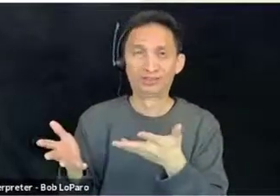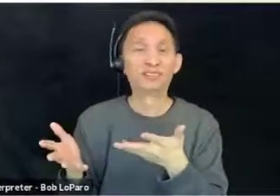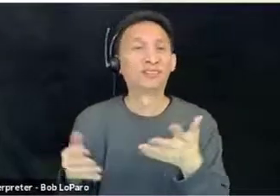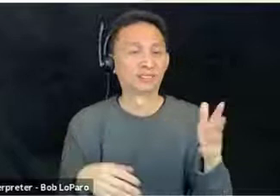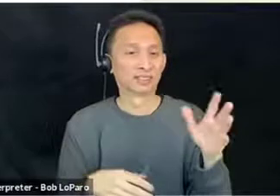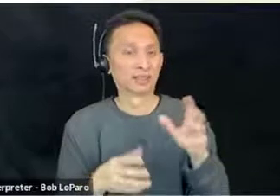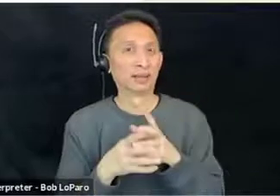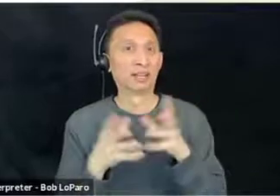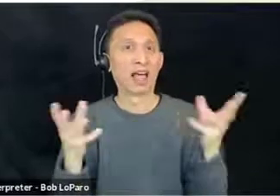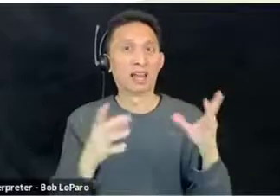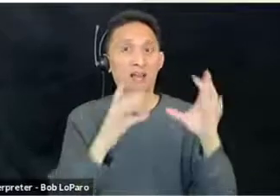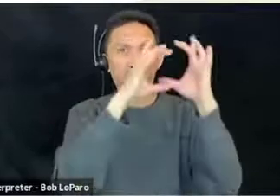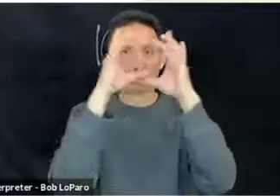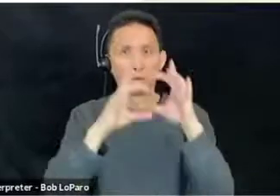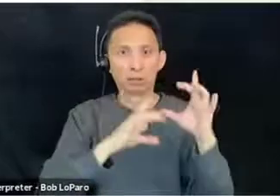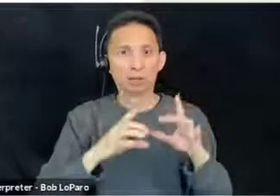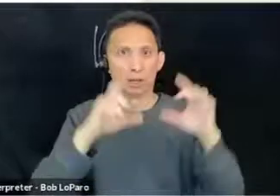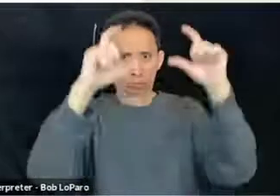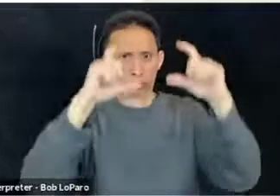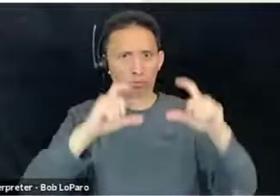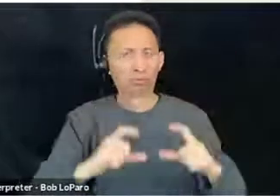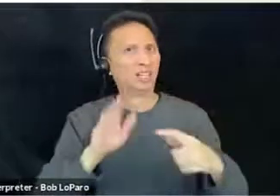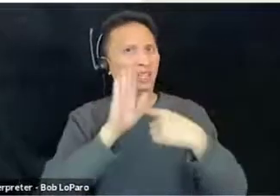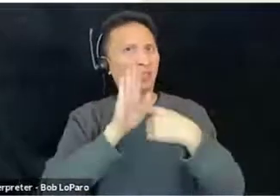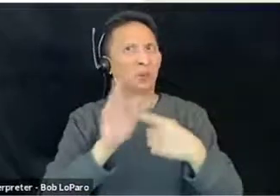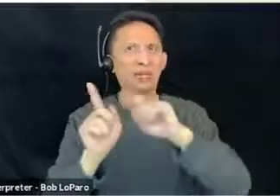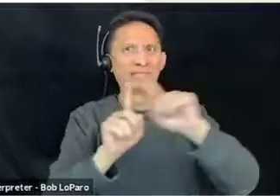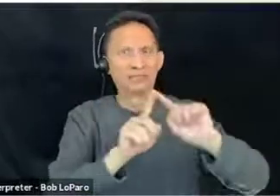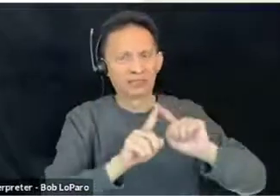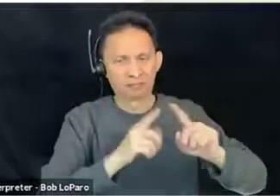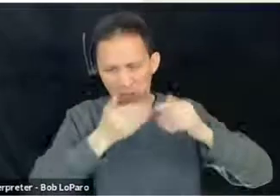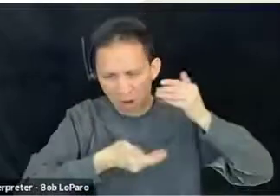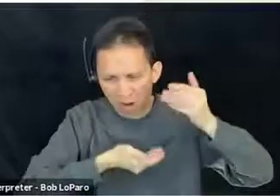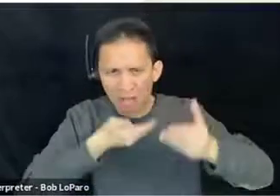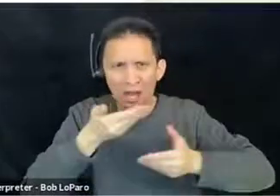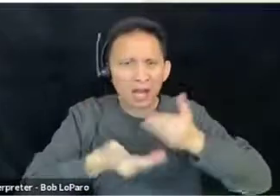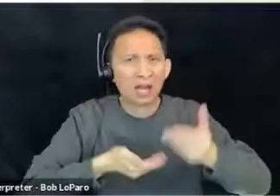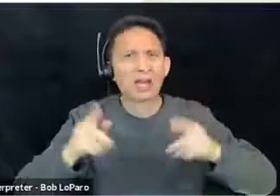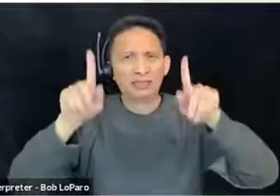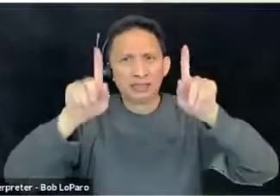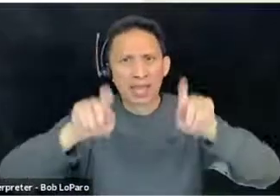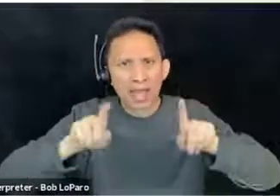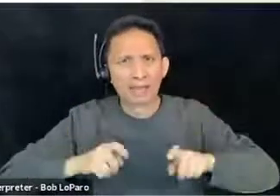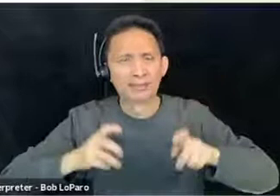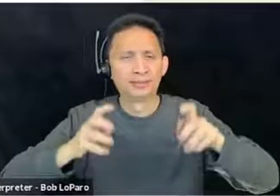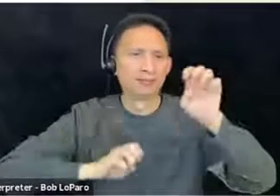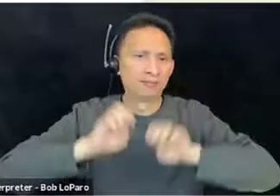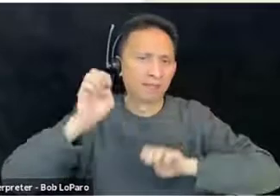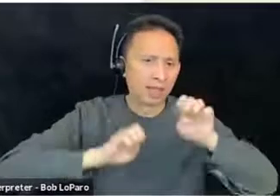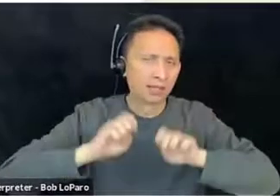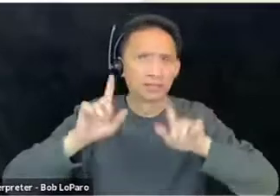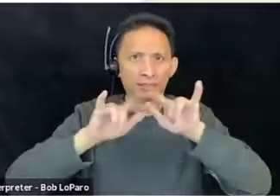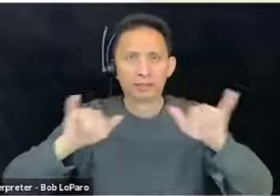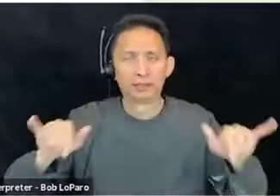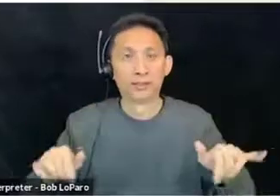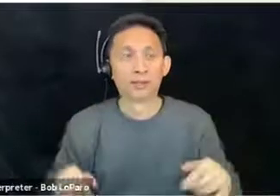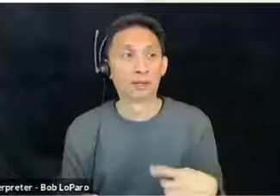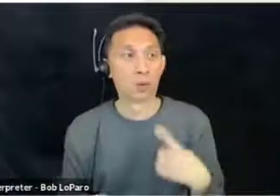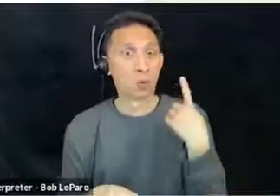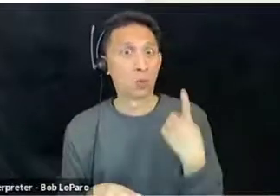and little text boxes showing all of the different processes that we went through. One that's not included on there that should be added